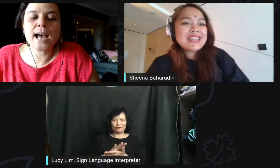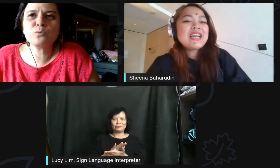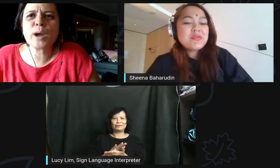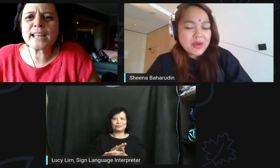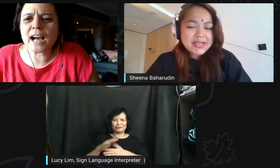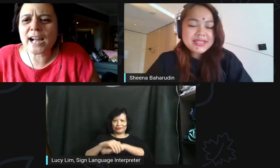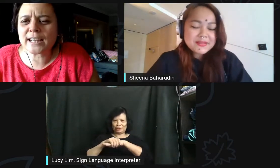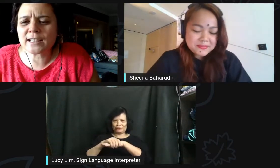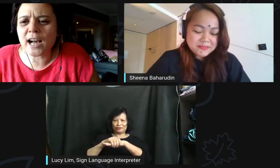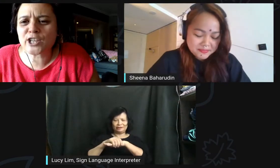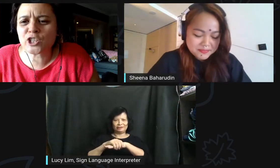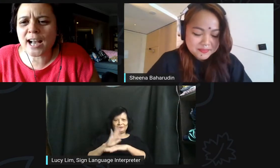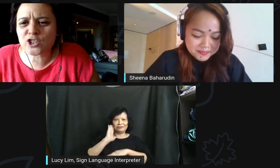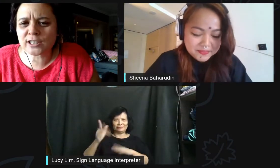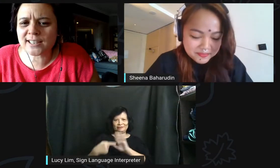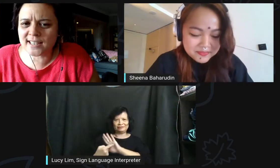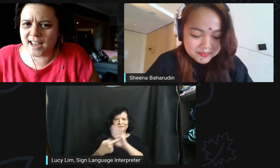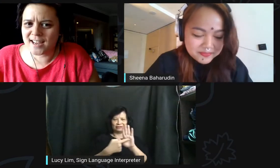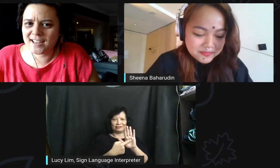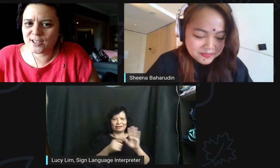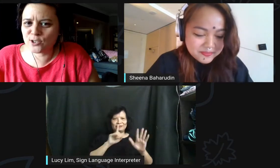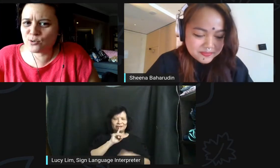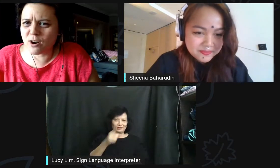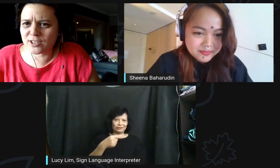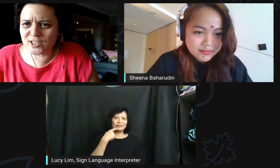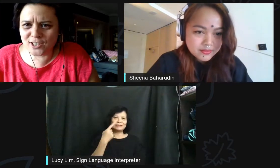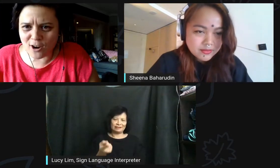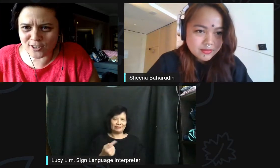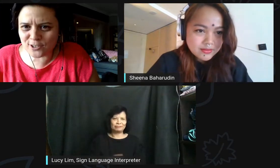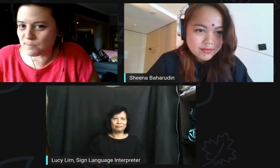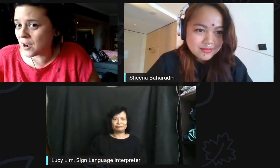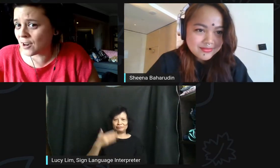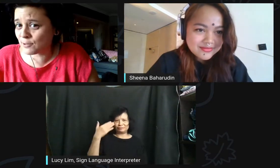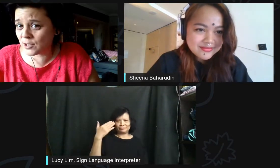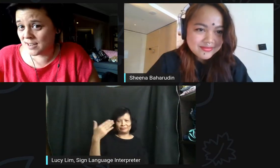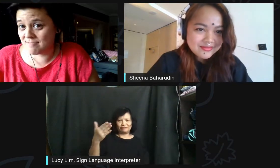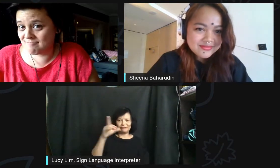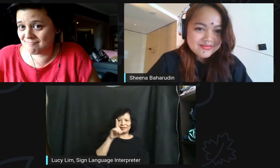And wait, I should actually say, you're Doctor Baharudin.